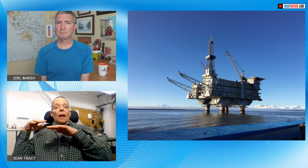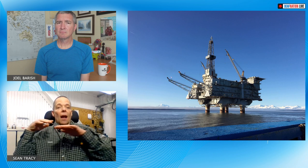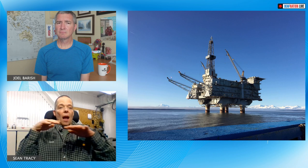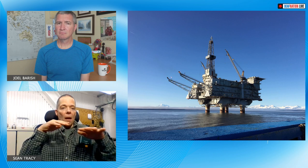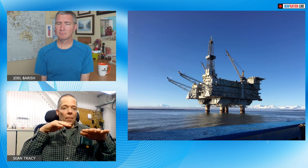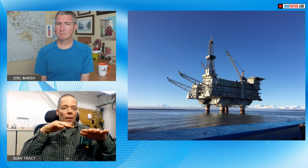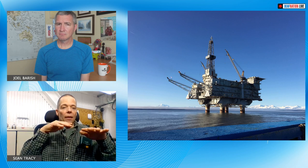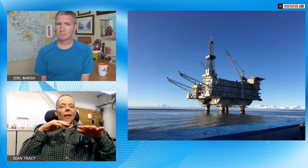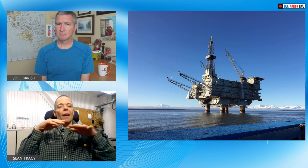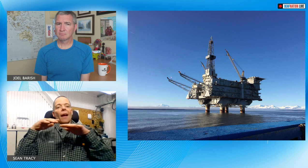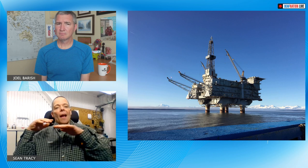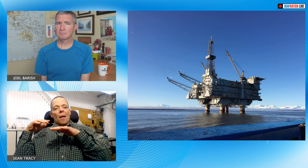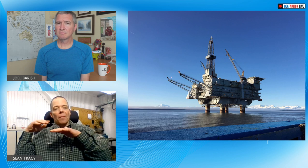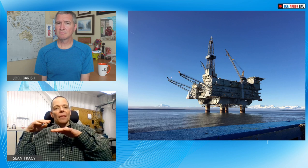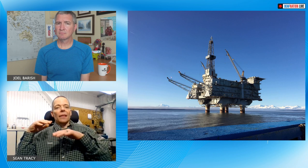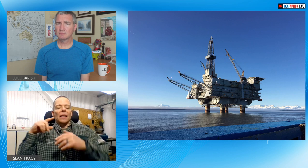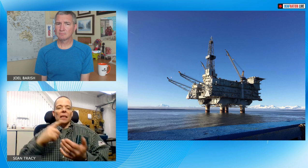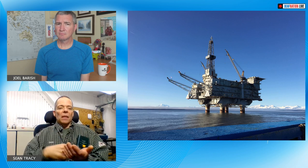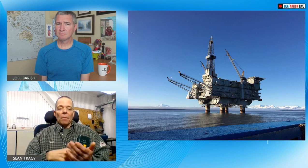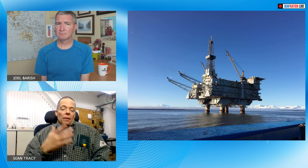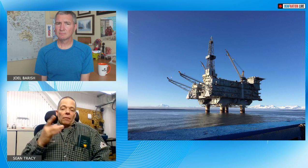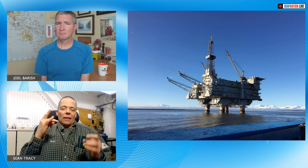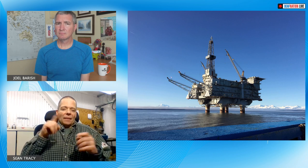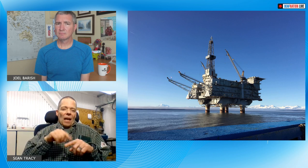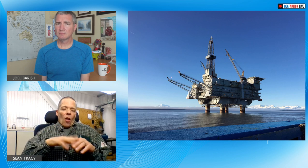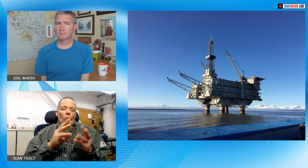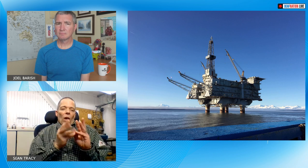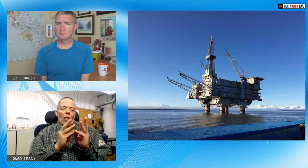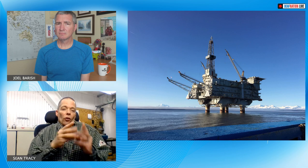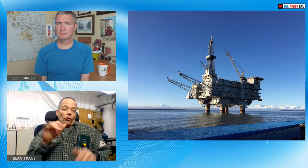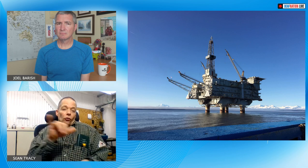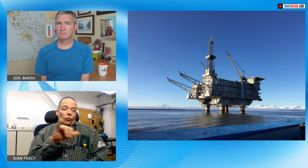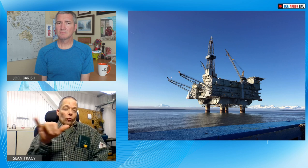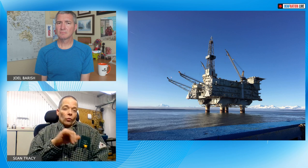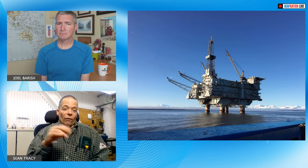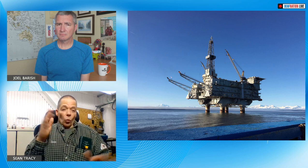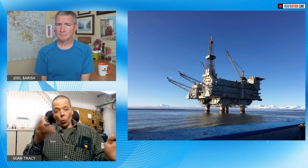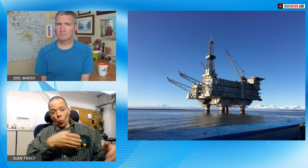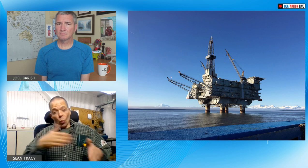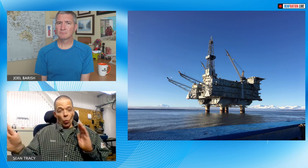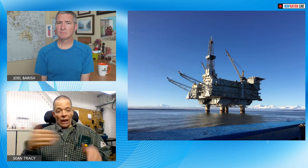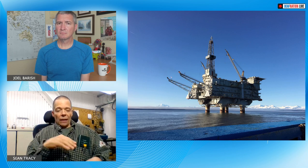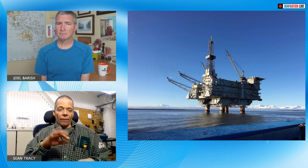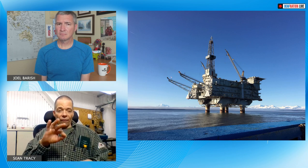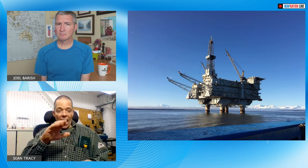The tidal changes all depend on the weather and even the wind.